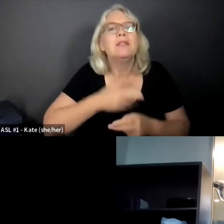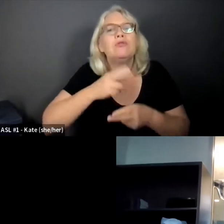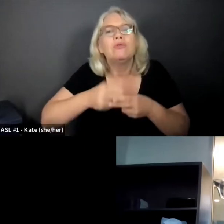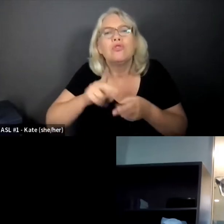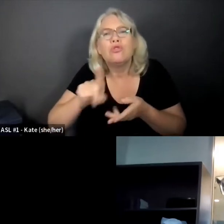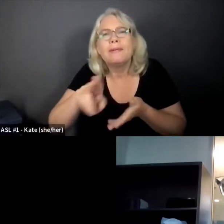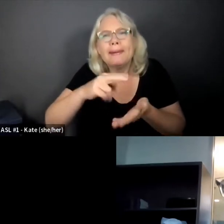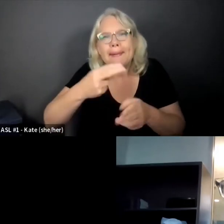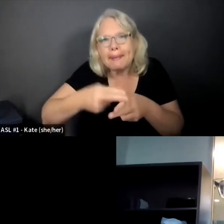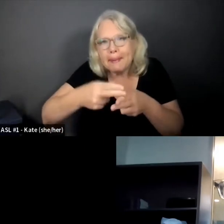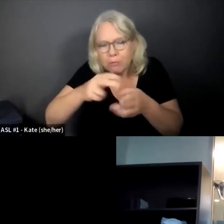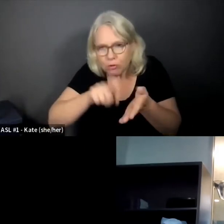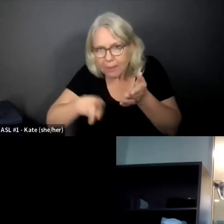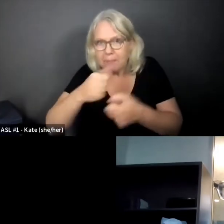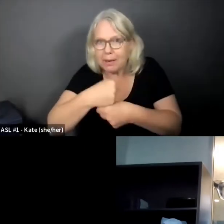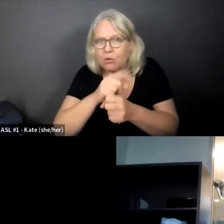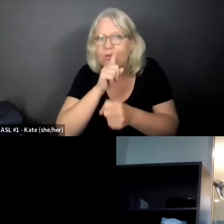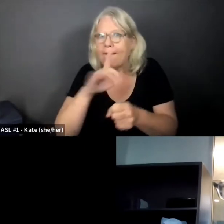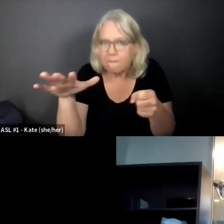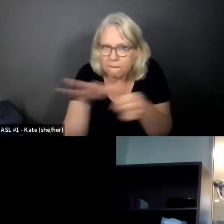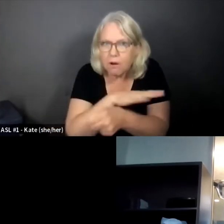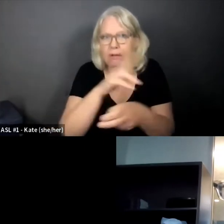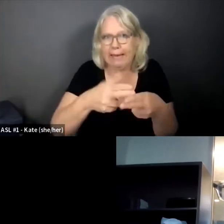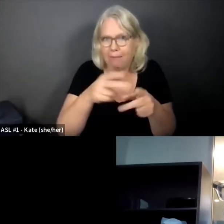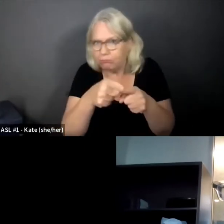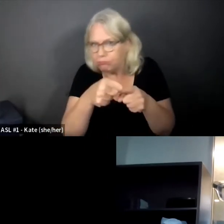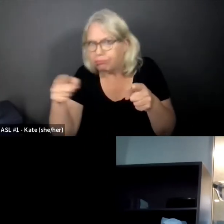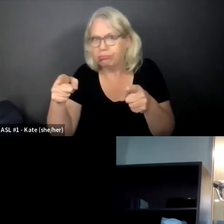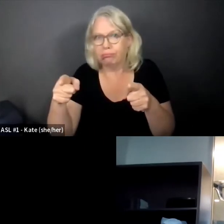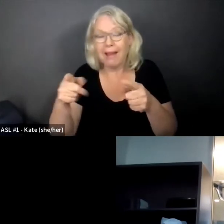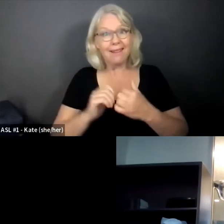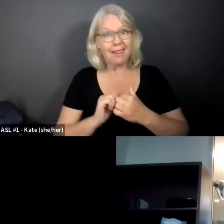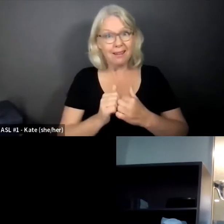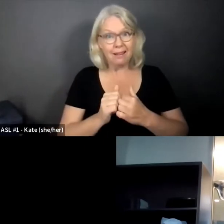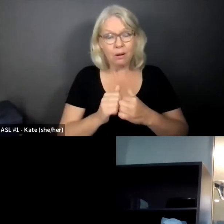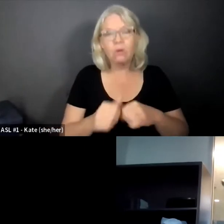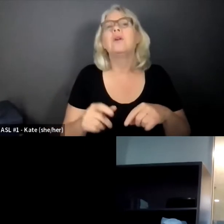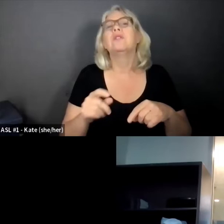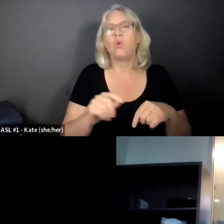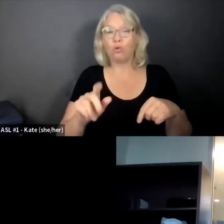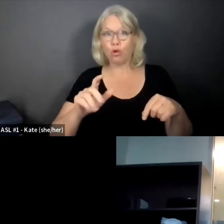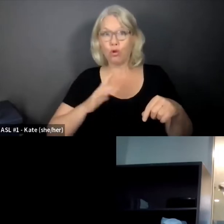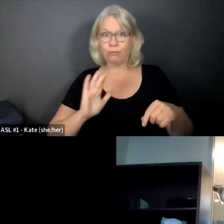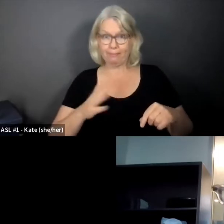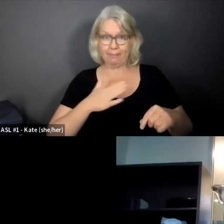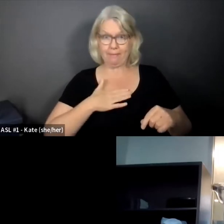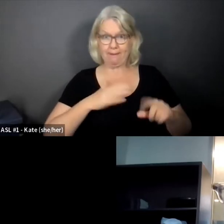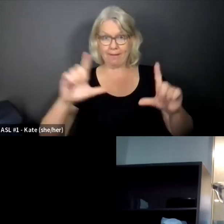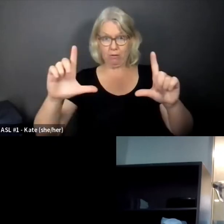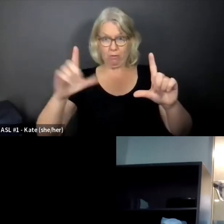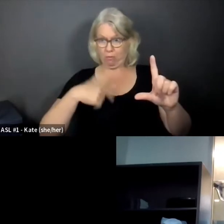TO RENAME YOURSELF, RIGHT CLICK ON YOUR VIDEO WINDOW AND TYPE IN YOUR FULL NAME.